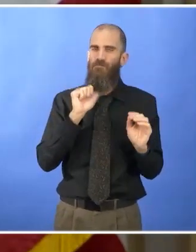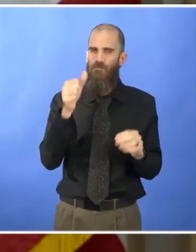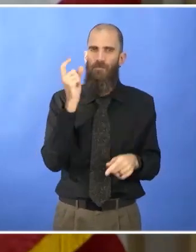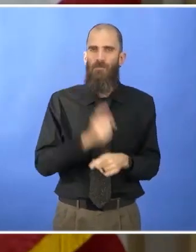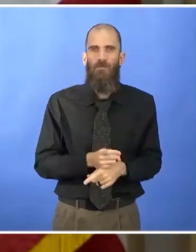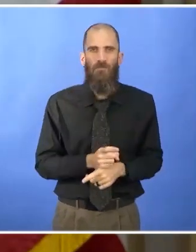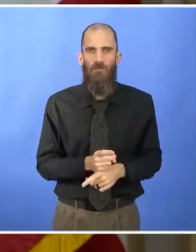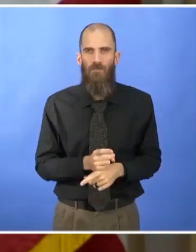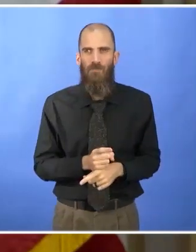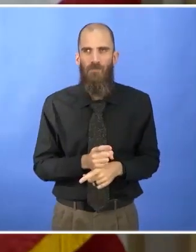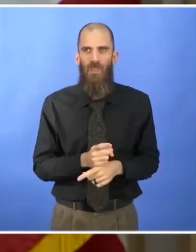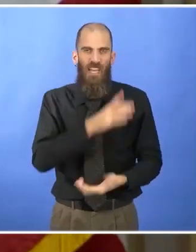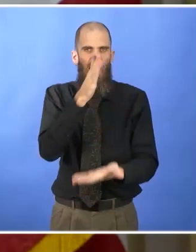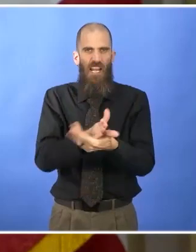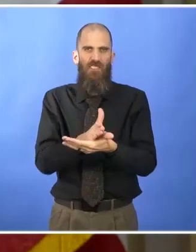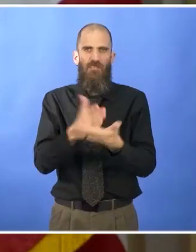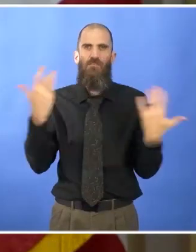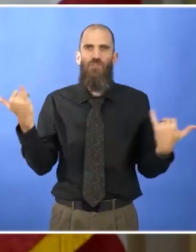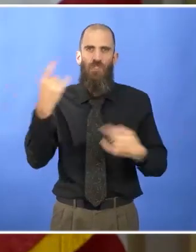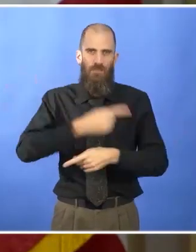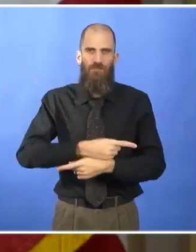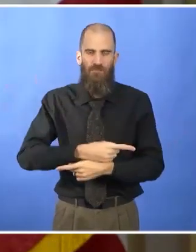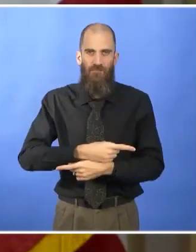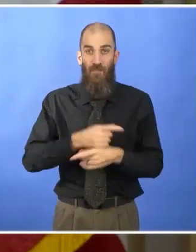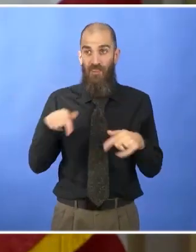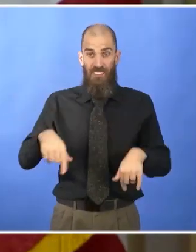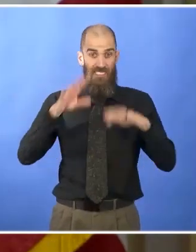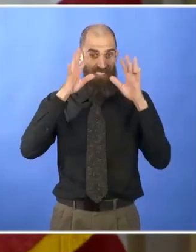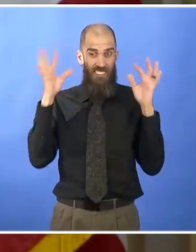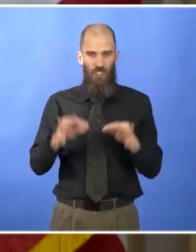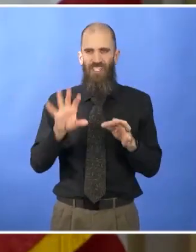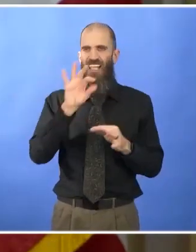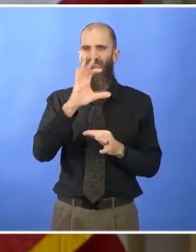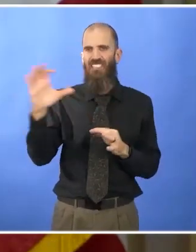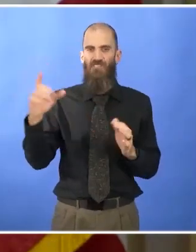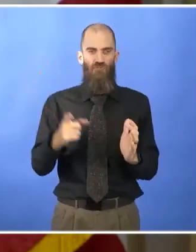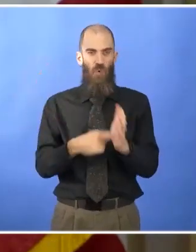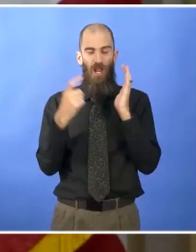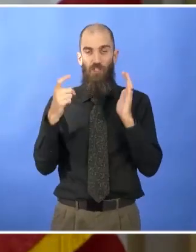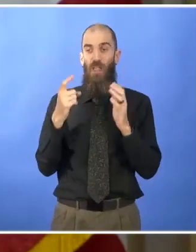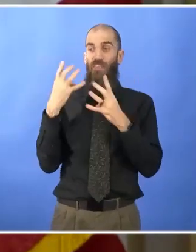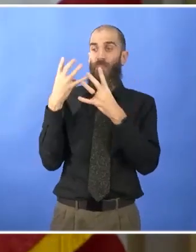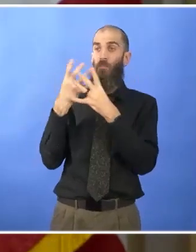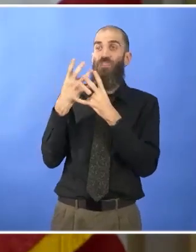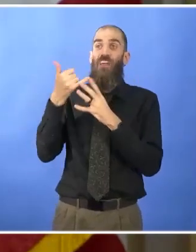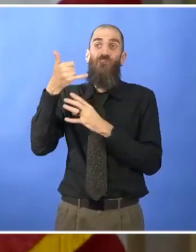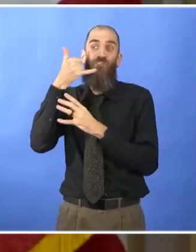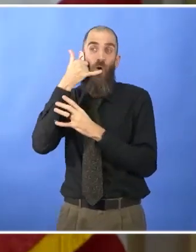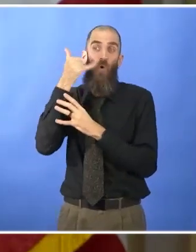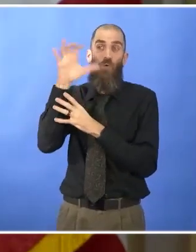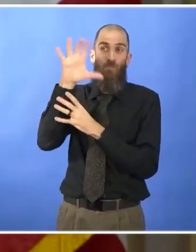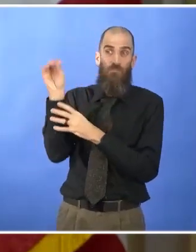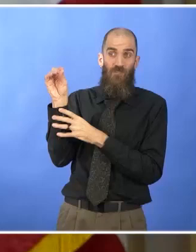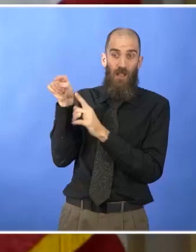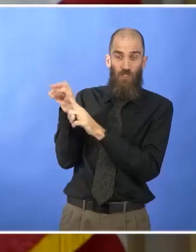THIS DECISION, THE FCC REQUIRES THAT PRISON BONE PROVIDERS OFFER ACCESS TO ALL RELAY SERVICES SUPPORTED BY THE